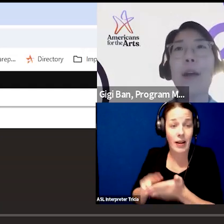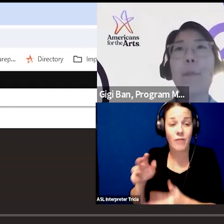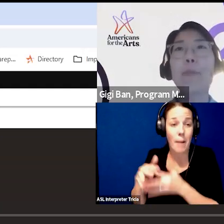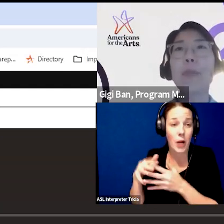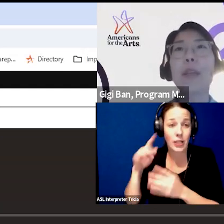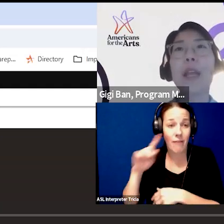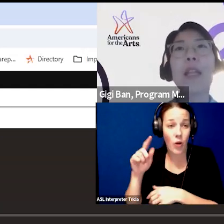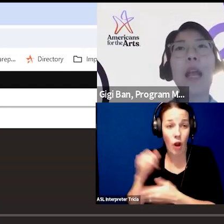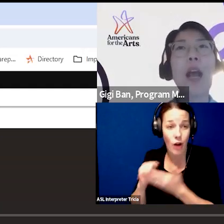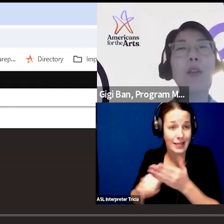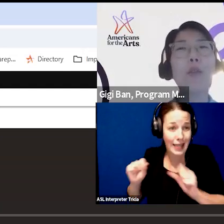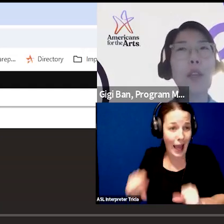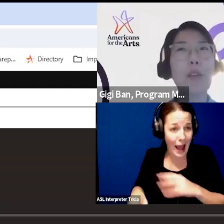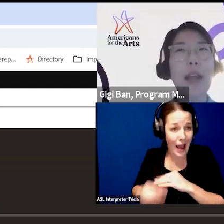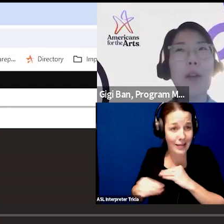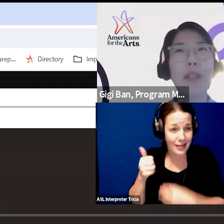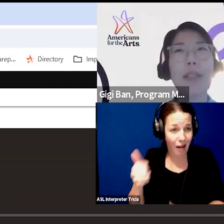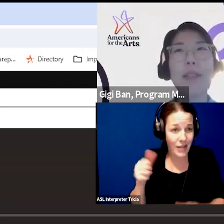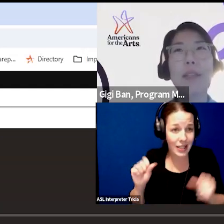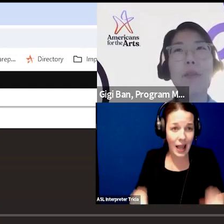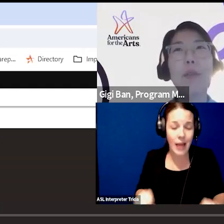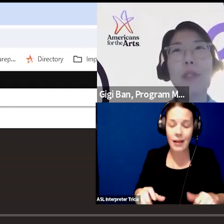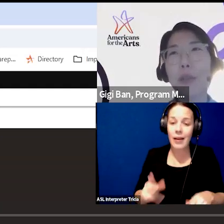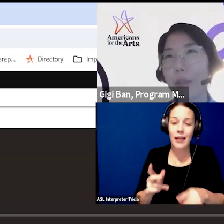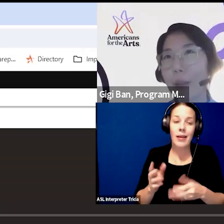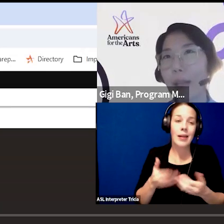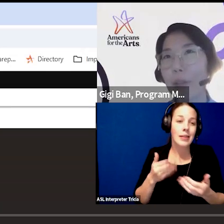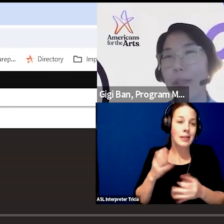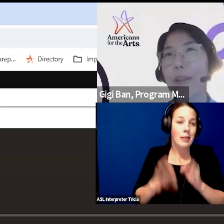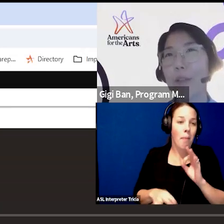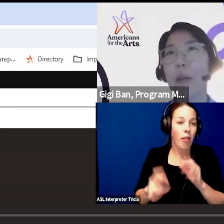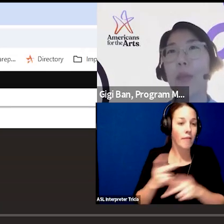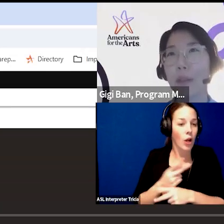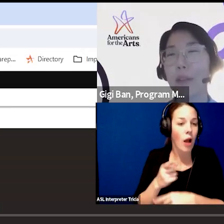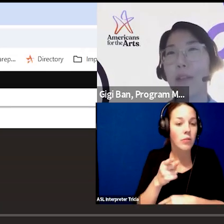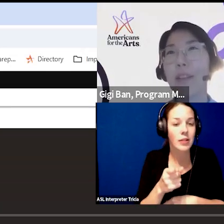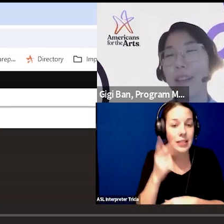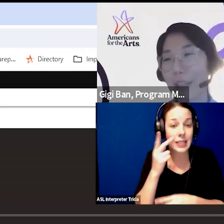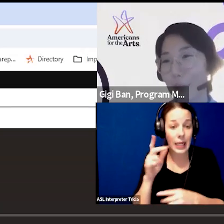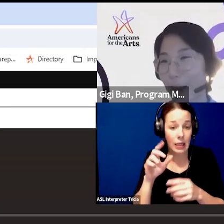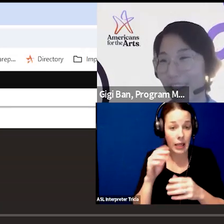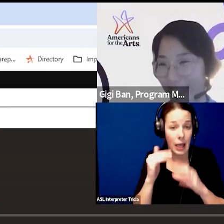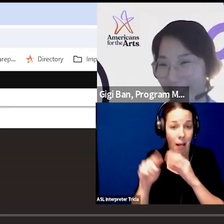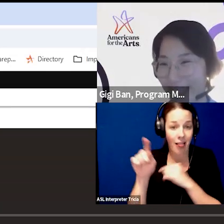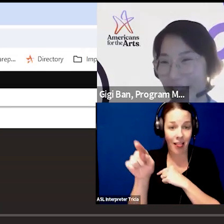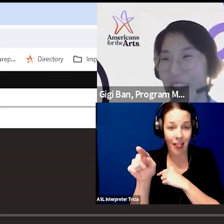And how you figure that out is if you see your email address on top here, then you are logged in.